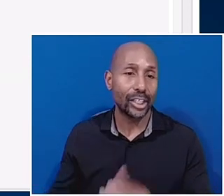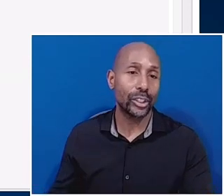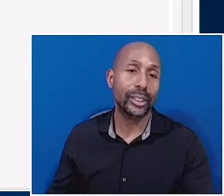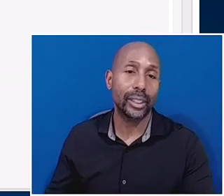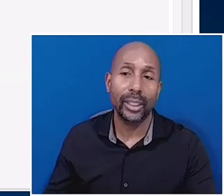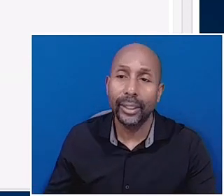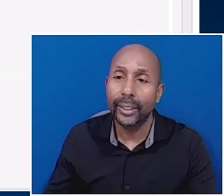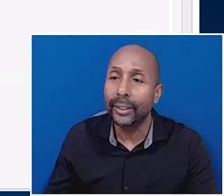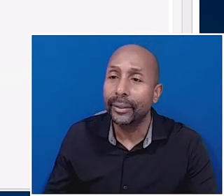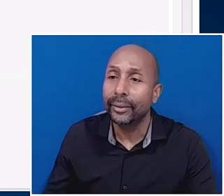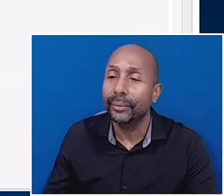Okay, thank you, Jessi. Jamie.